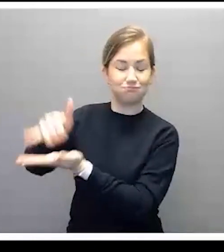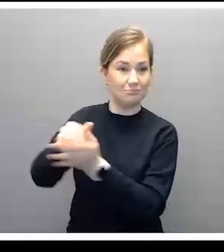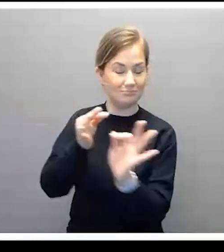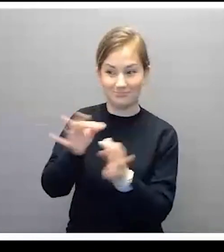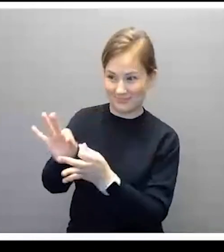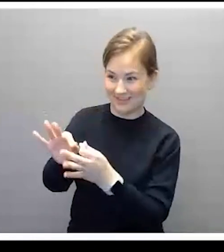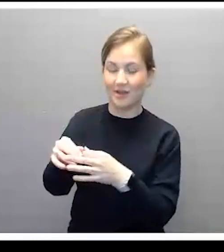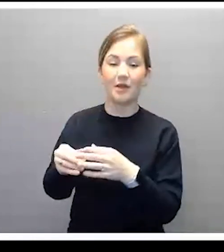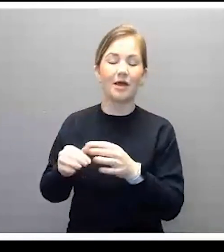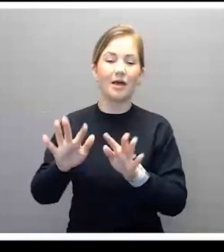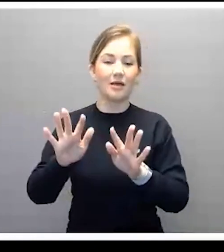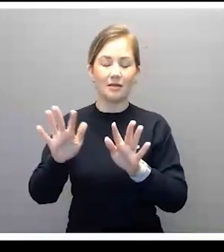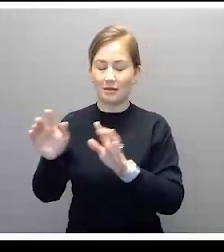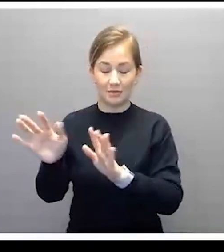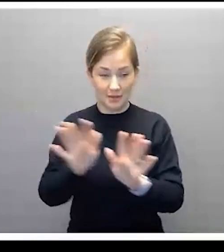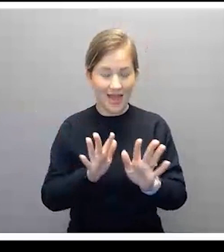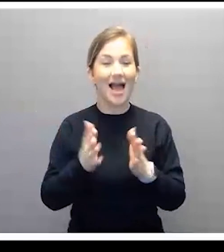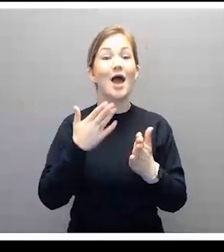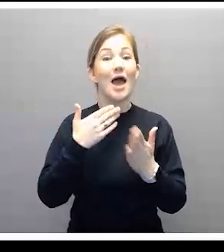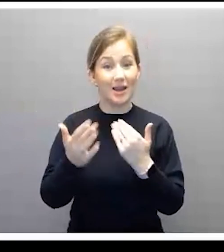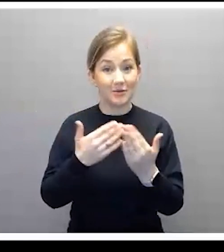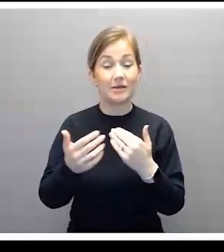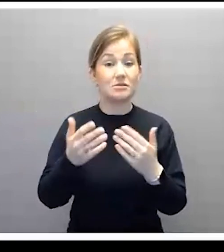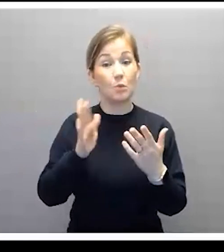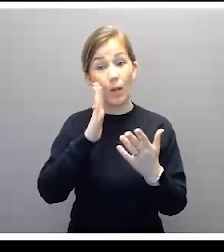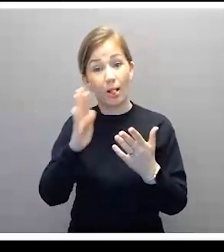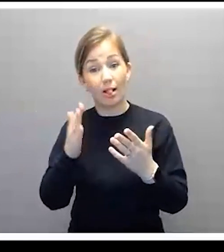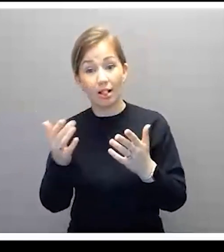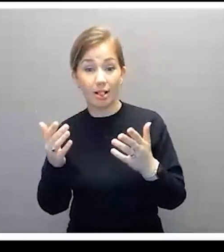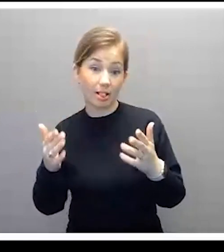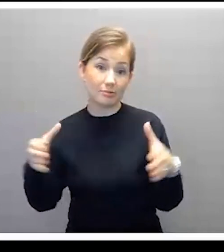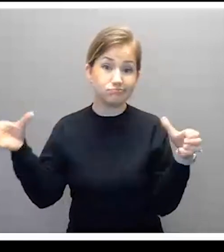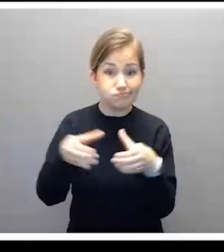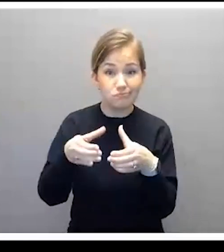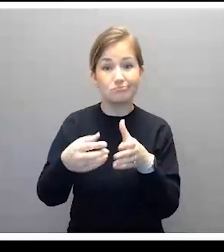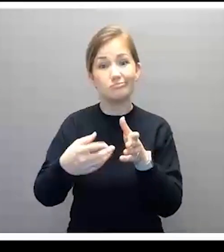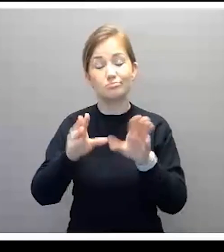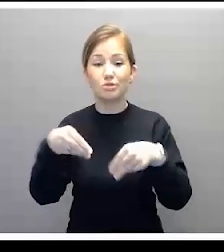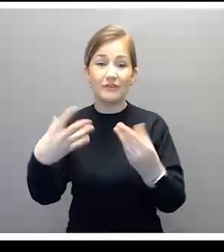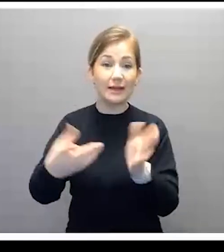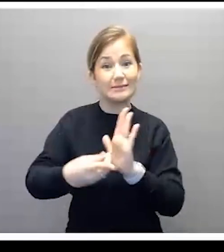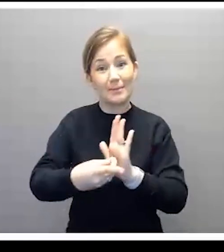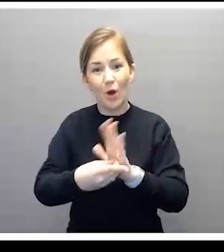We will make sure that we hit all the channels and we'll come back here and we'll do a demo for ya'll.